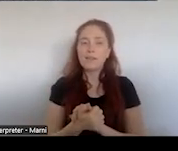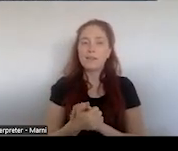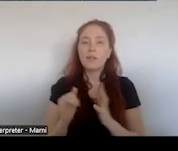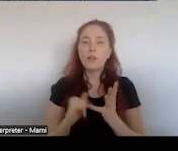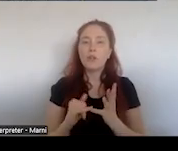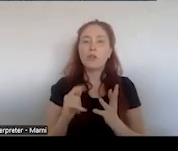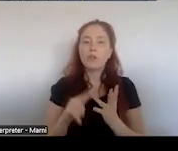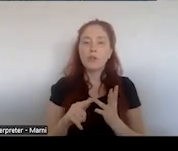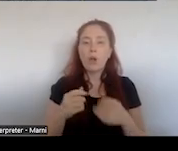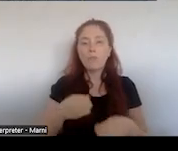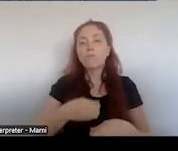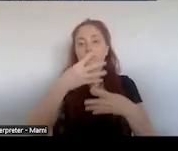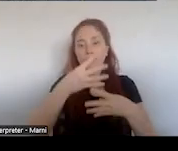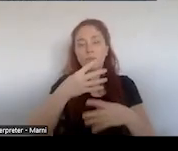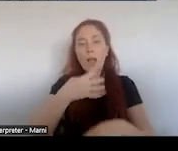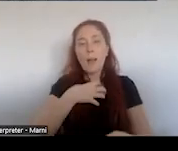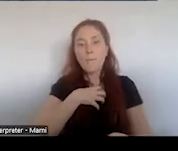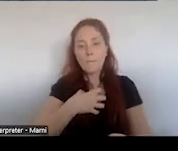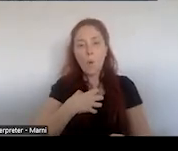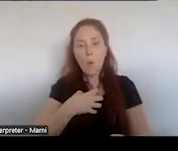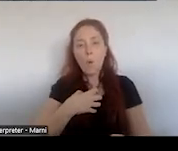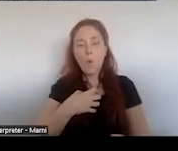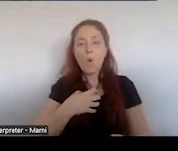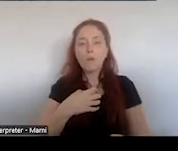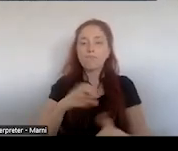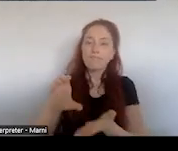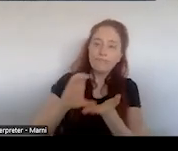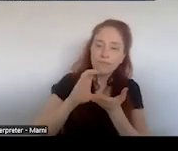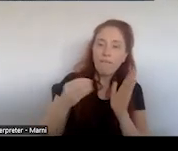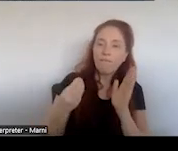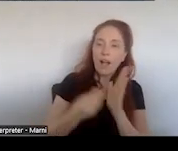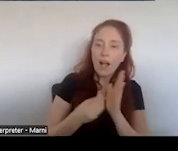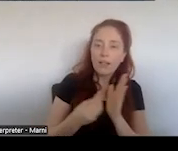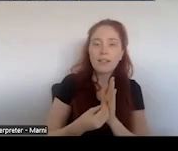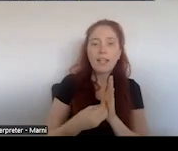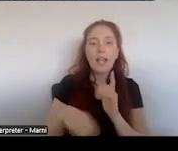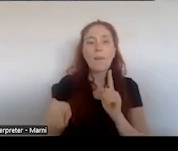investments and actions under the plan, and you can kick us off with slide 2